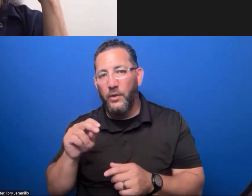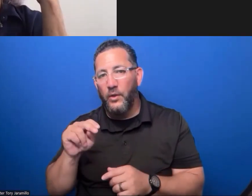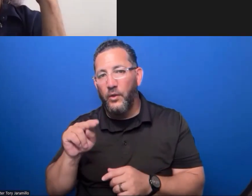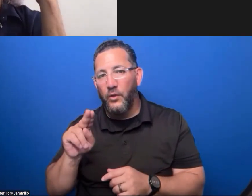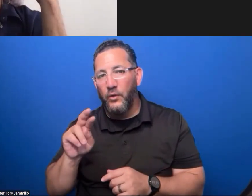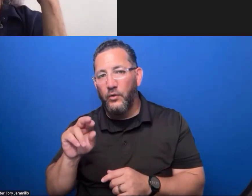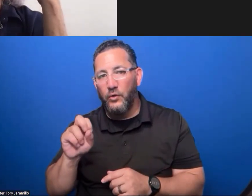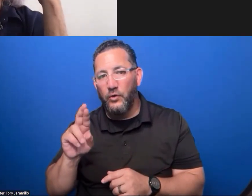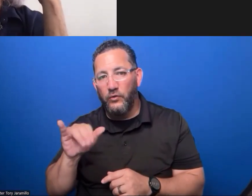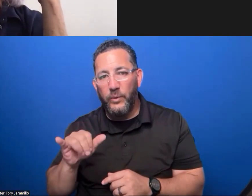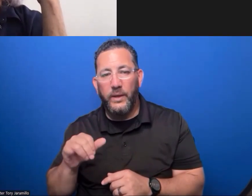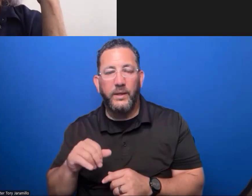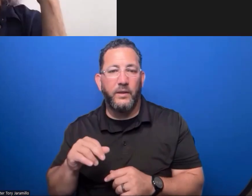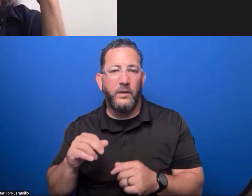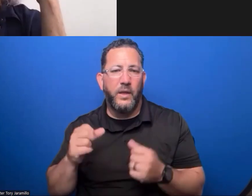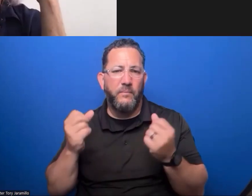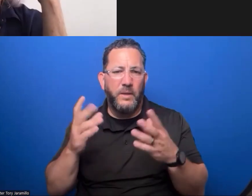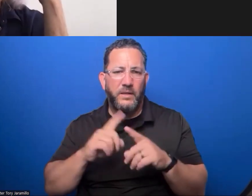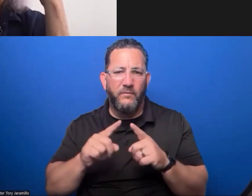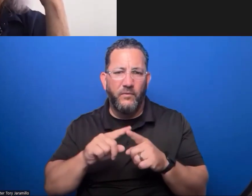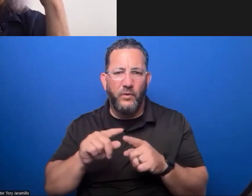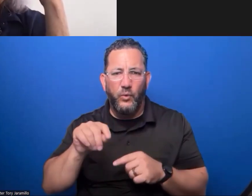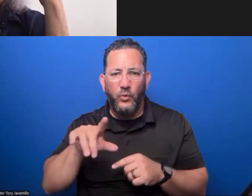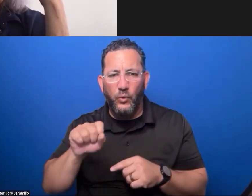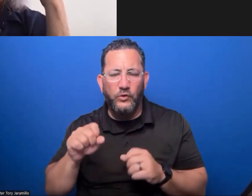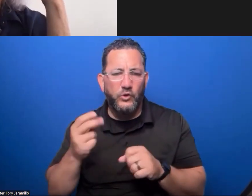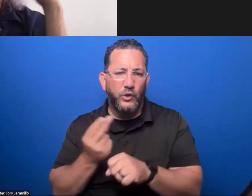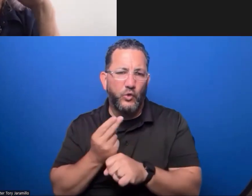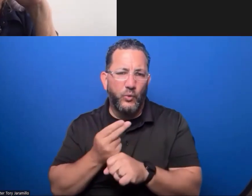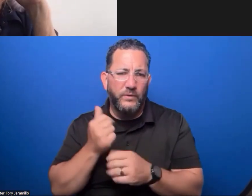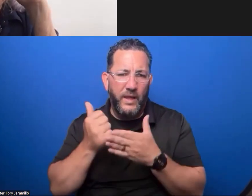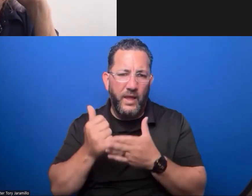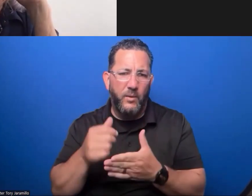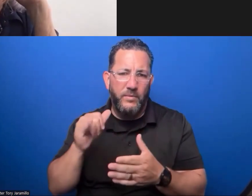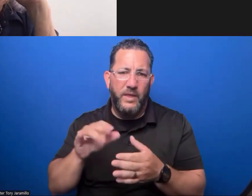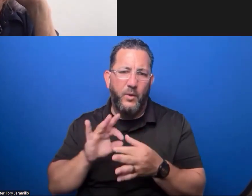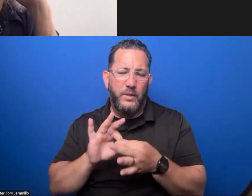tools that you can use to help that relationship. And enable